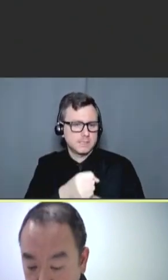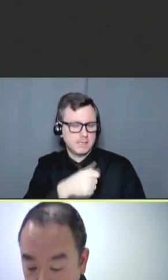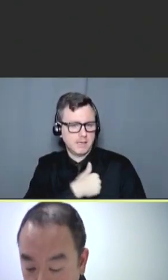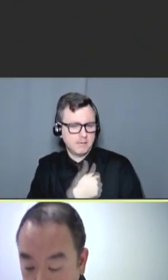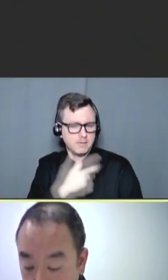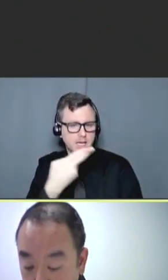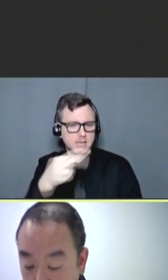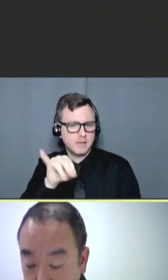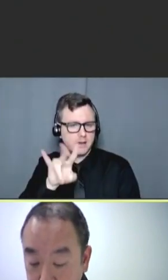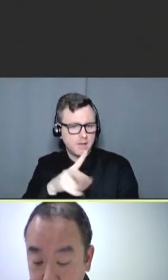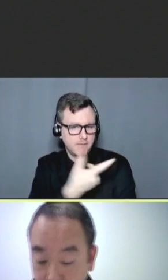Next slide, please.